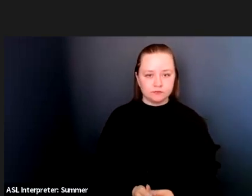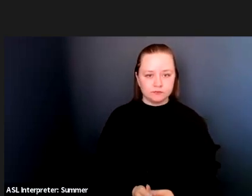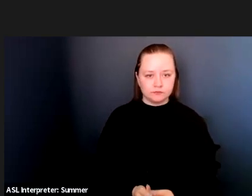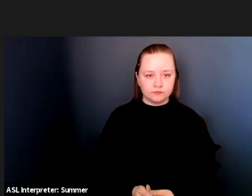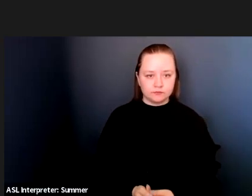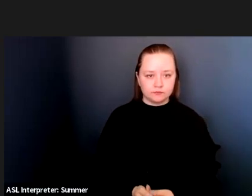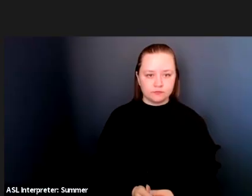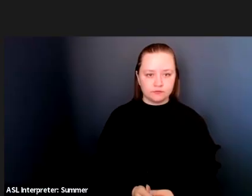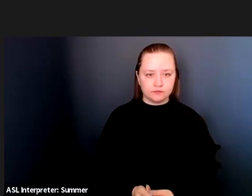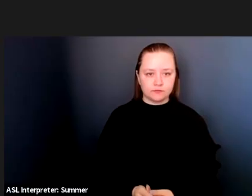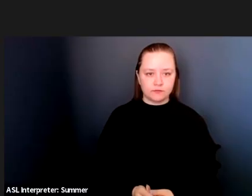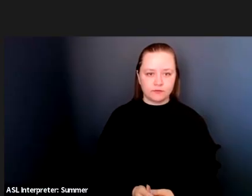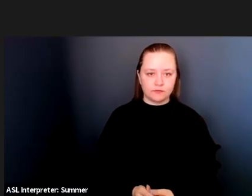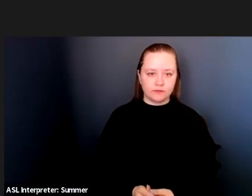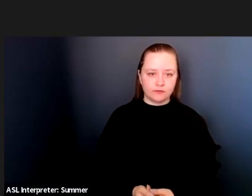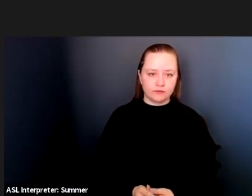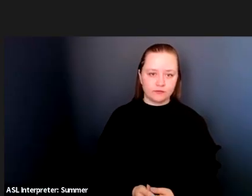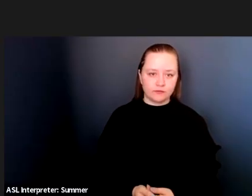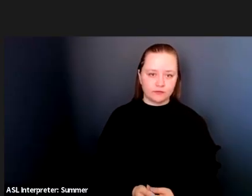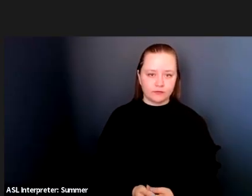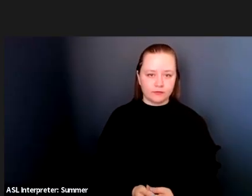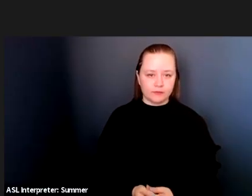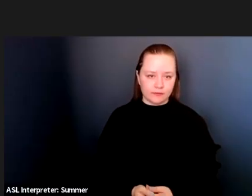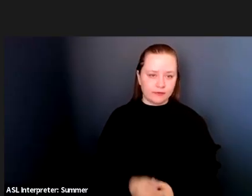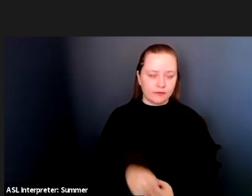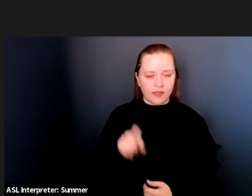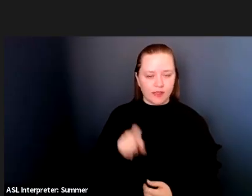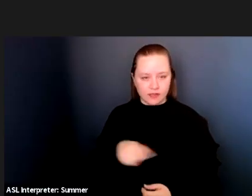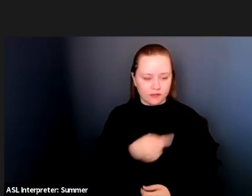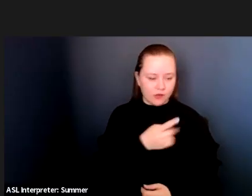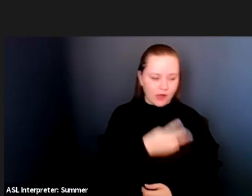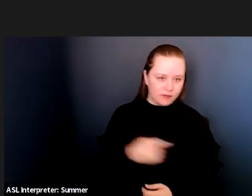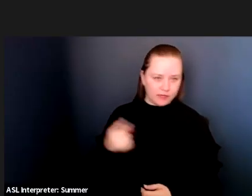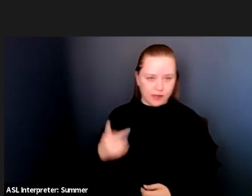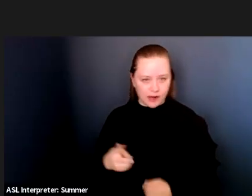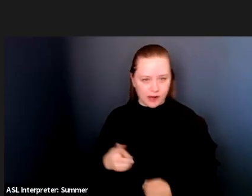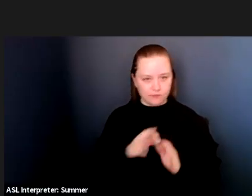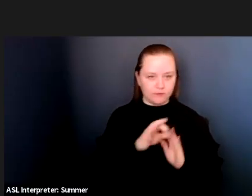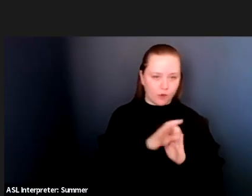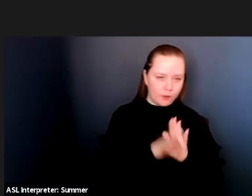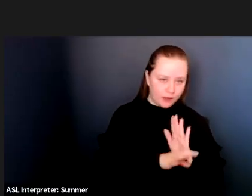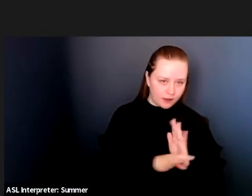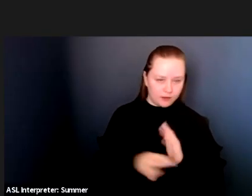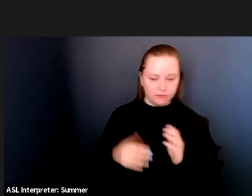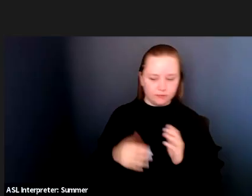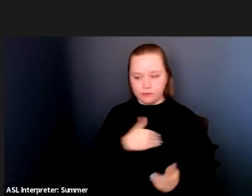I wasn't making a lot of milk. And the first time I